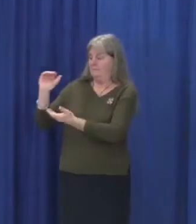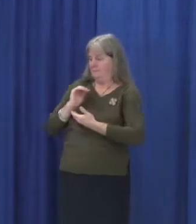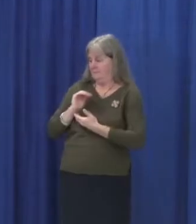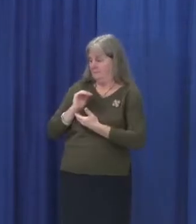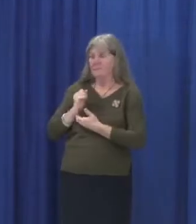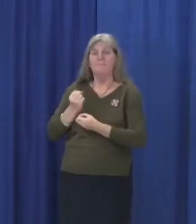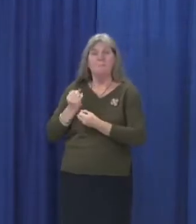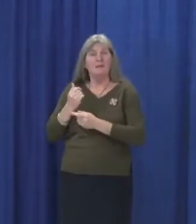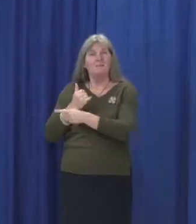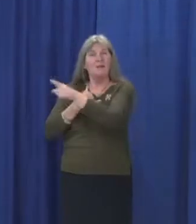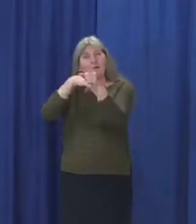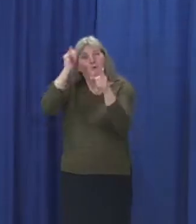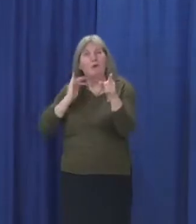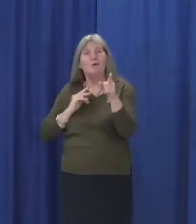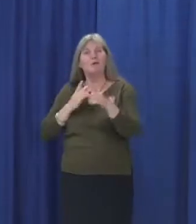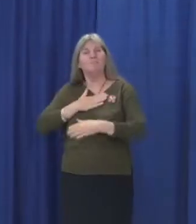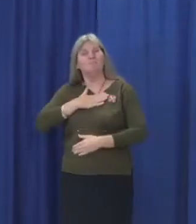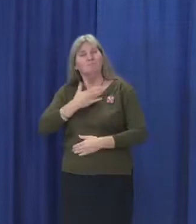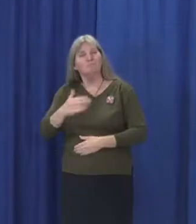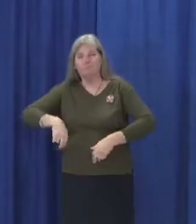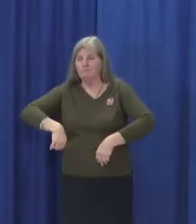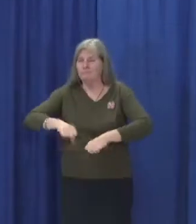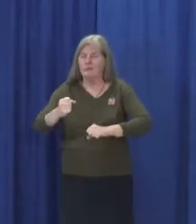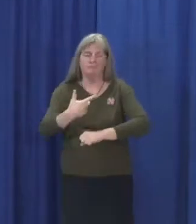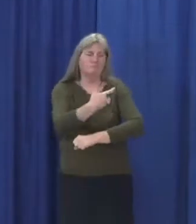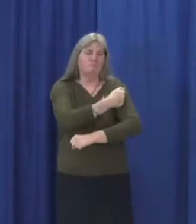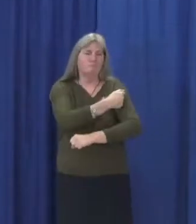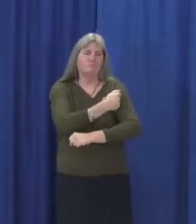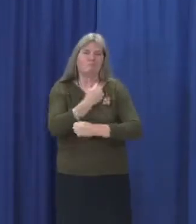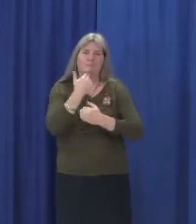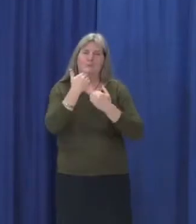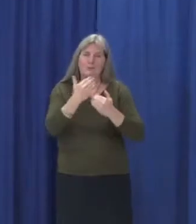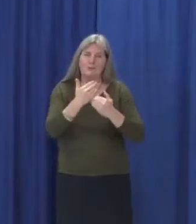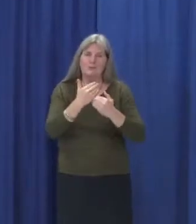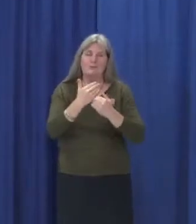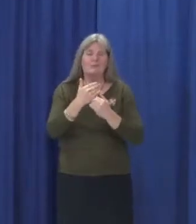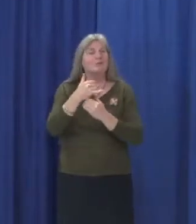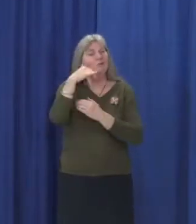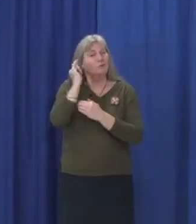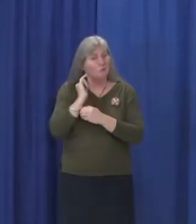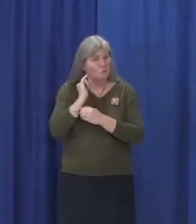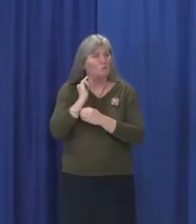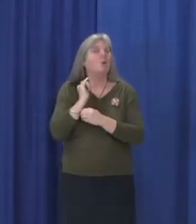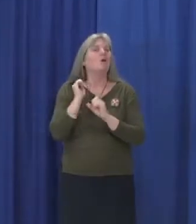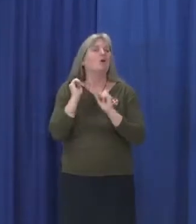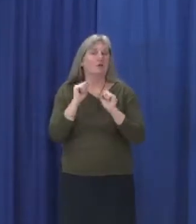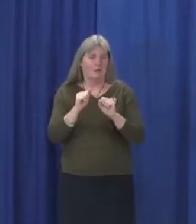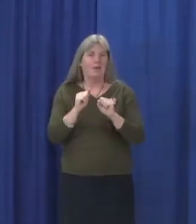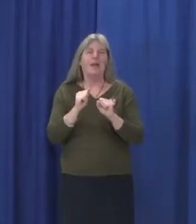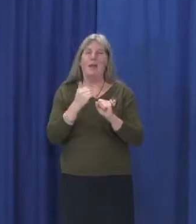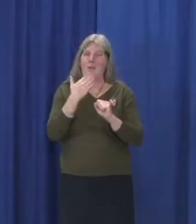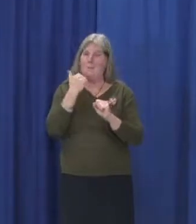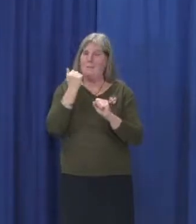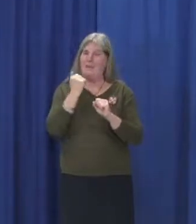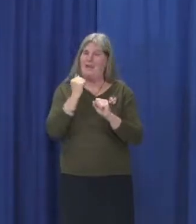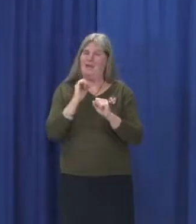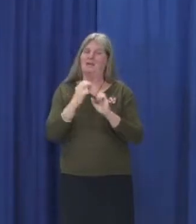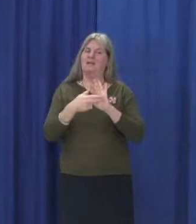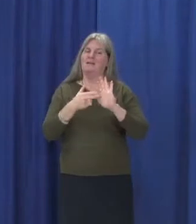vaccines and the willingness of so many Yukoners to take their shot our territory was able to emerge from the state of